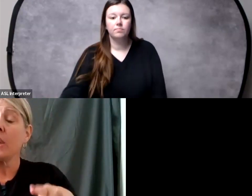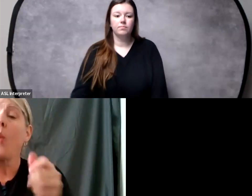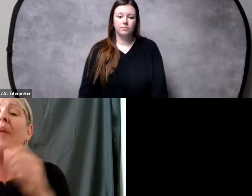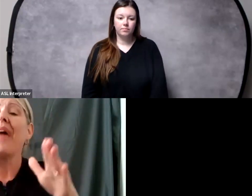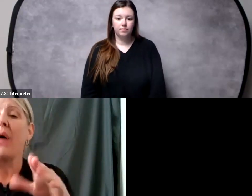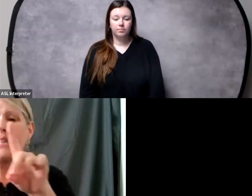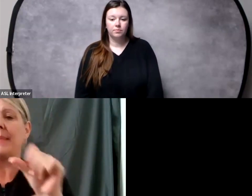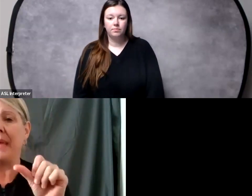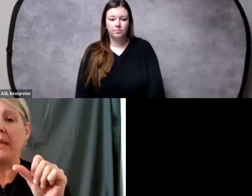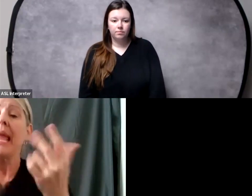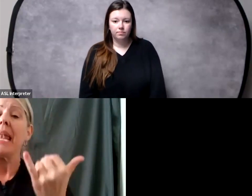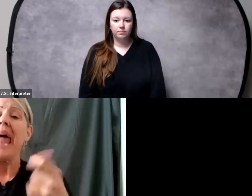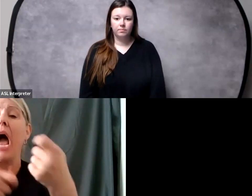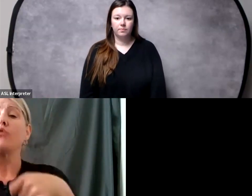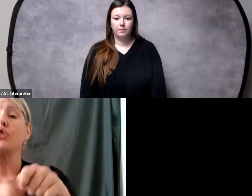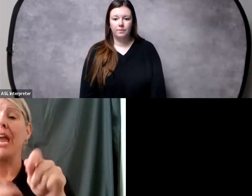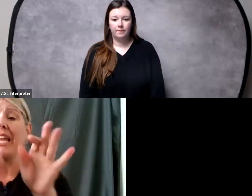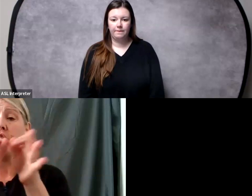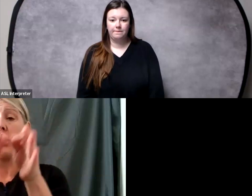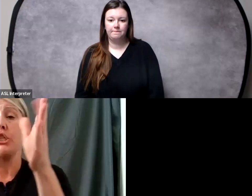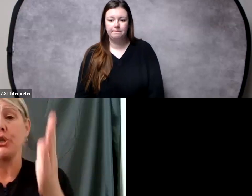So for example, what does that look like?